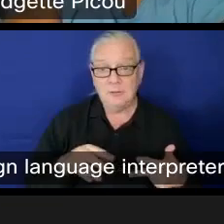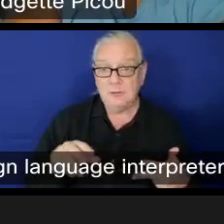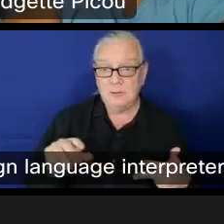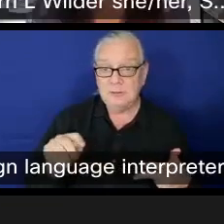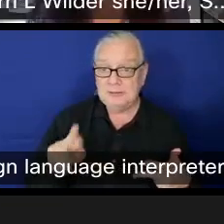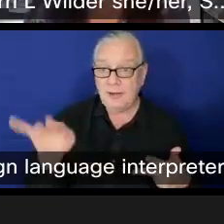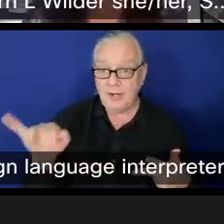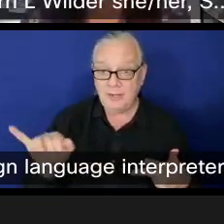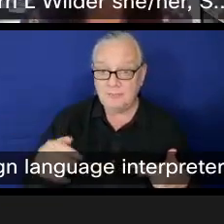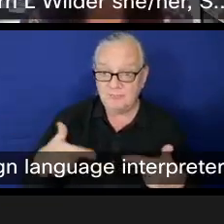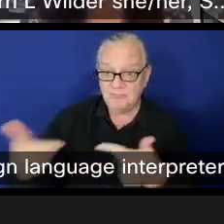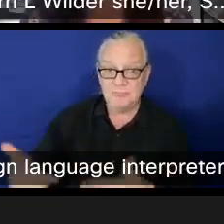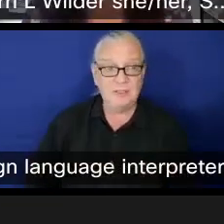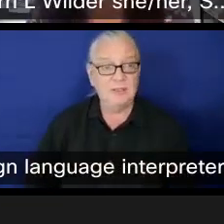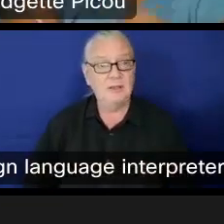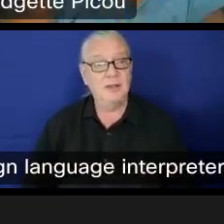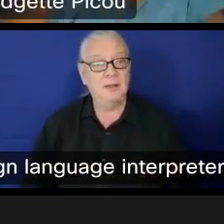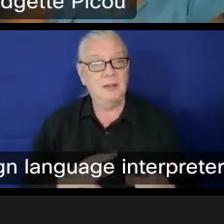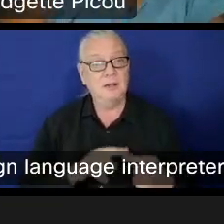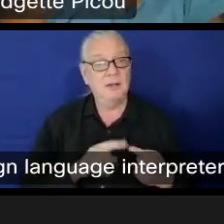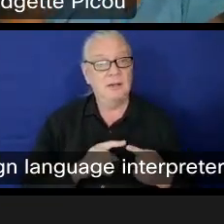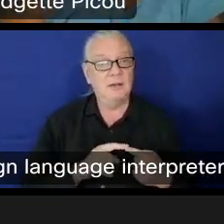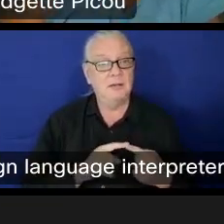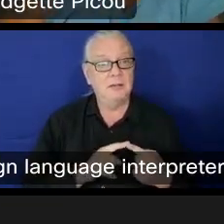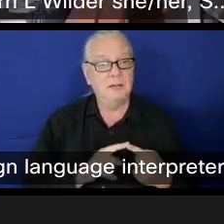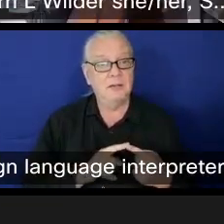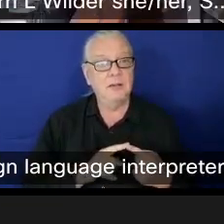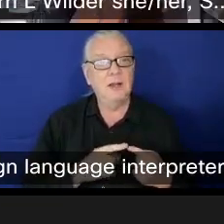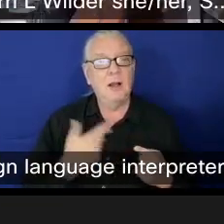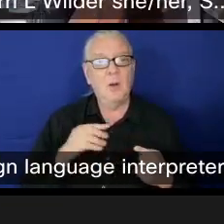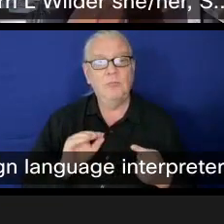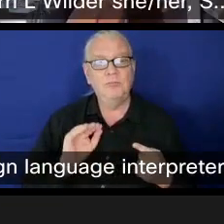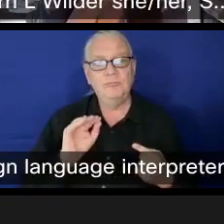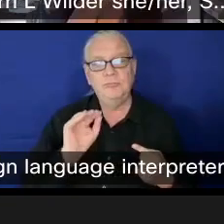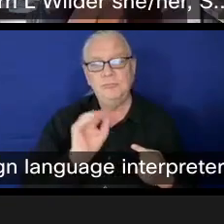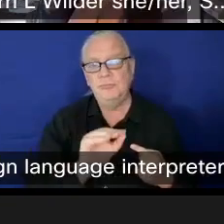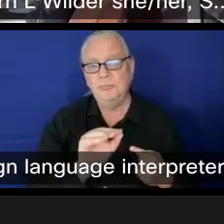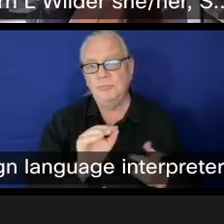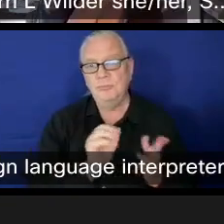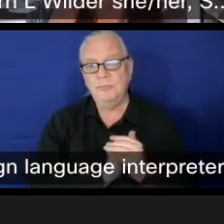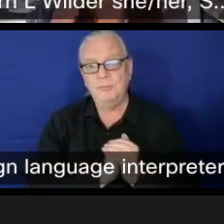Yeah, sure. So, we put a little group